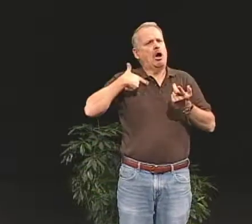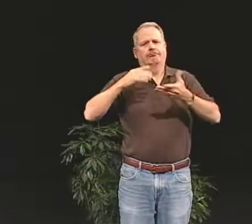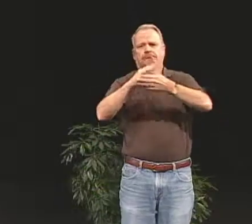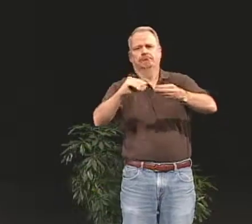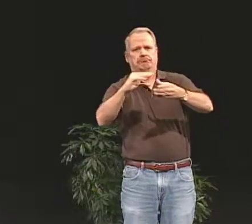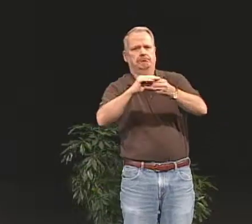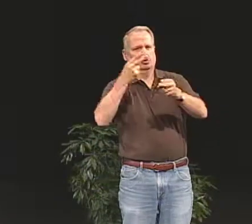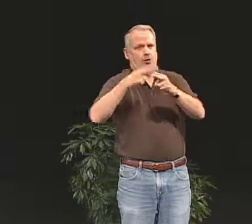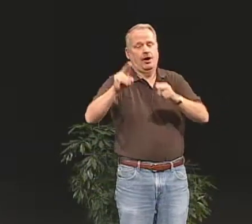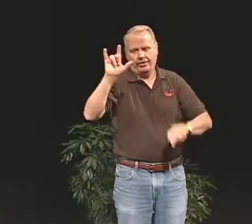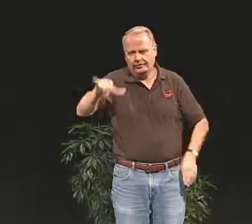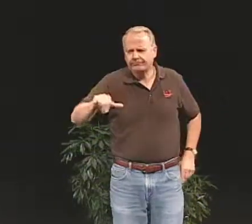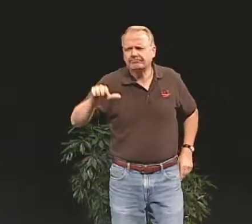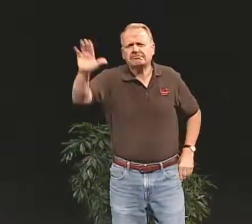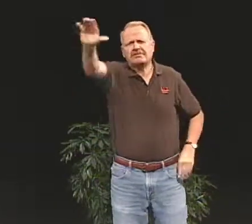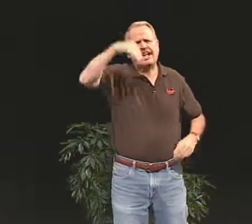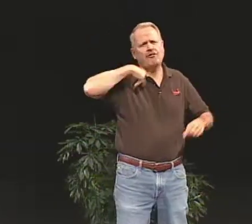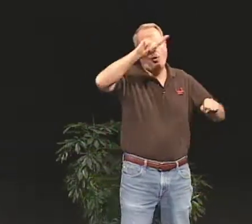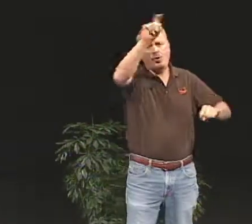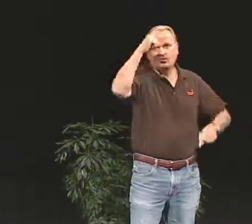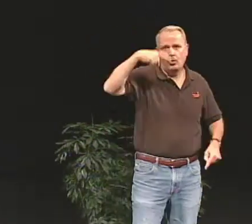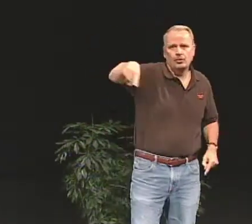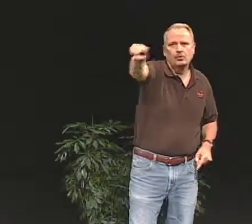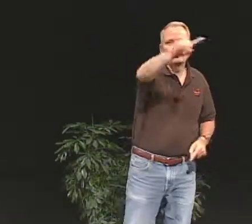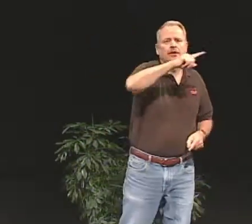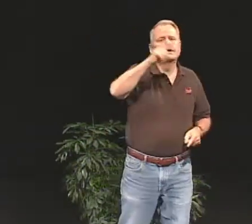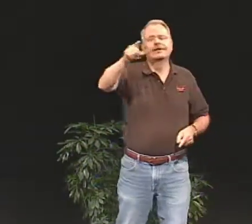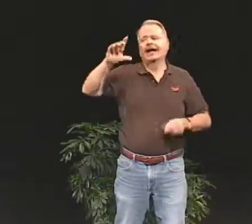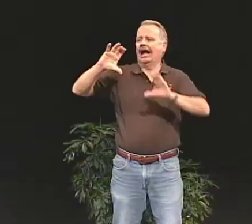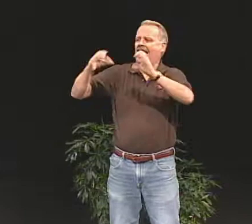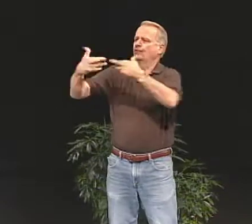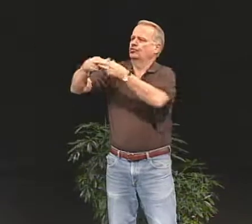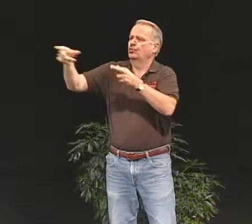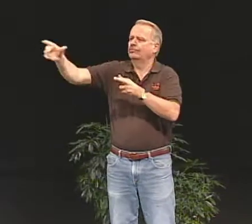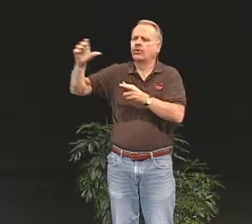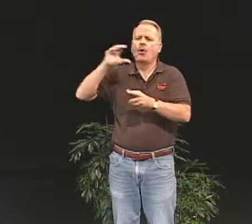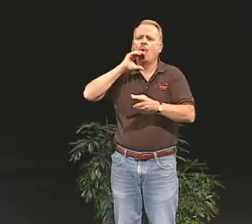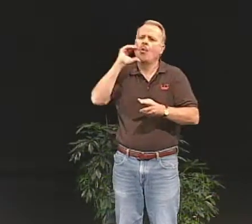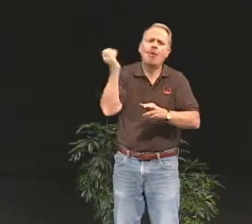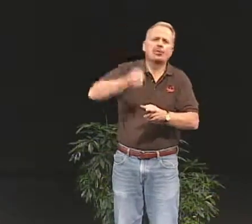when it was first founded and how it is today. Well, I'm gonna talk about the evolution of the classroom.